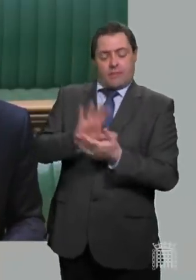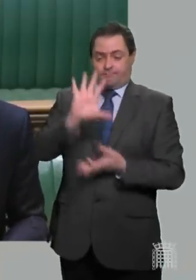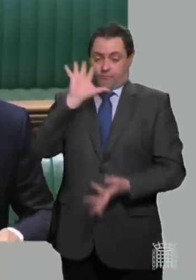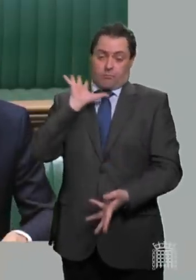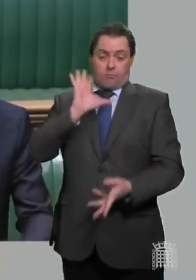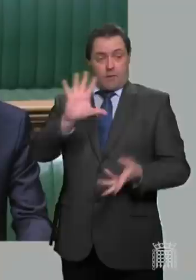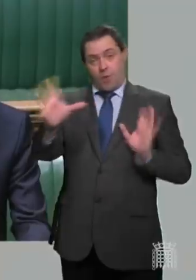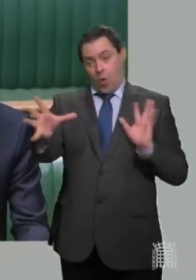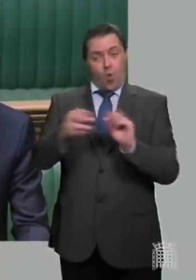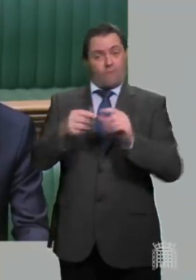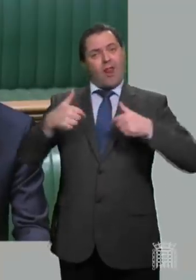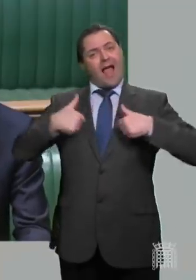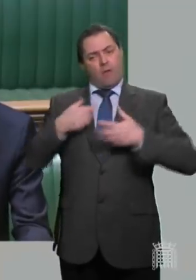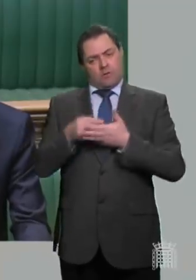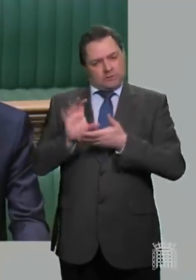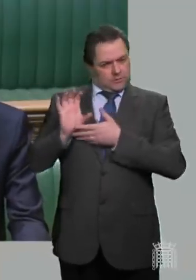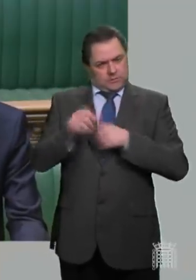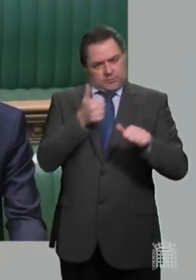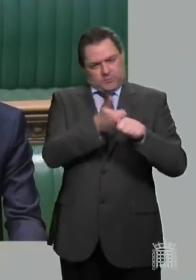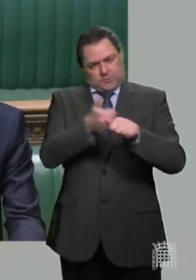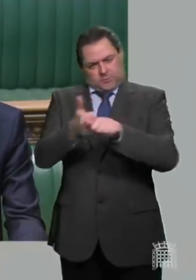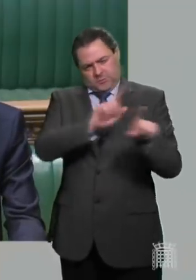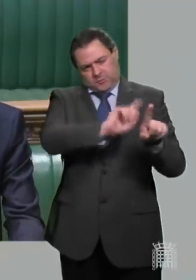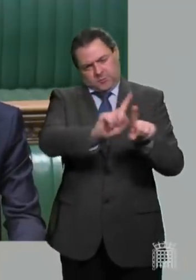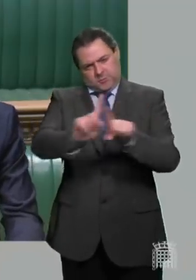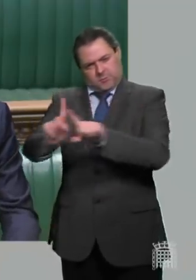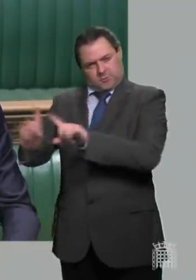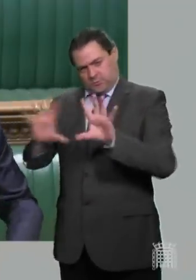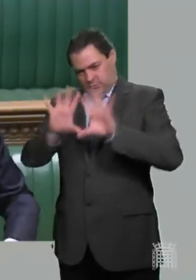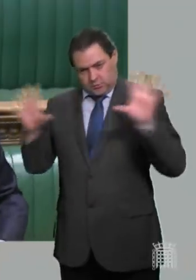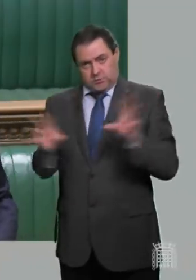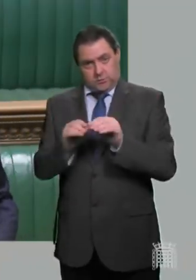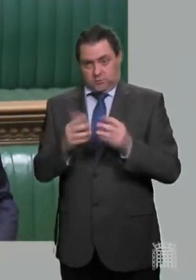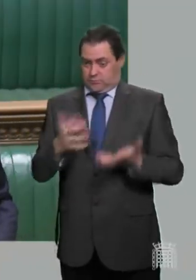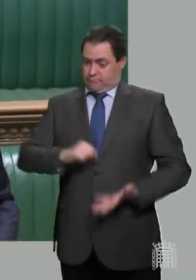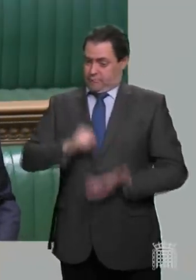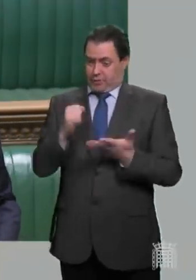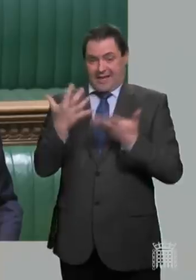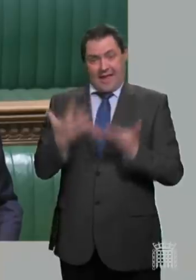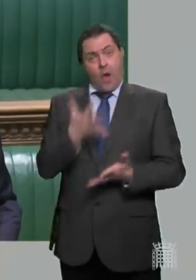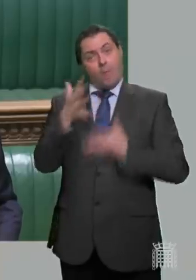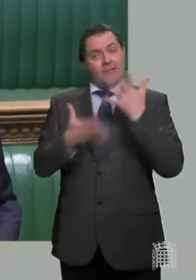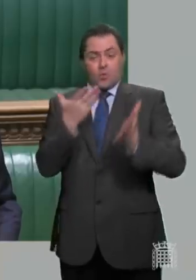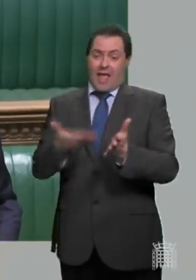fiscal response to coronavirus. At this Budget, we are announcing an additional